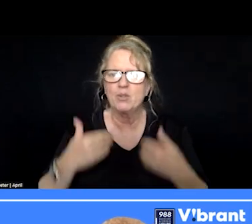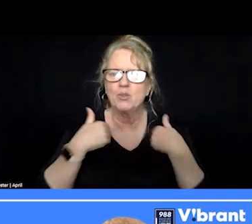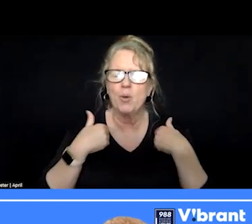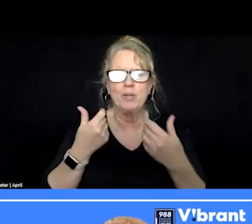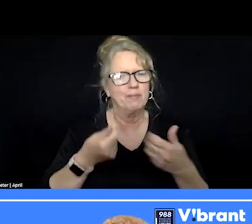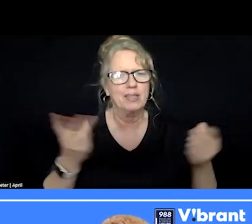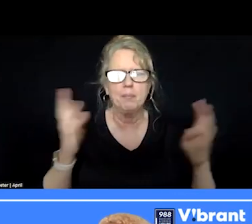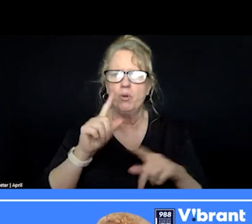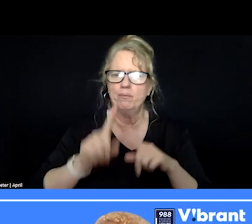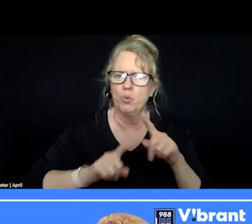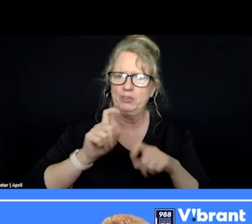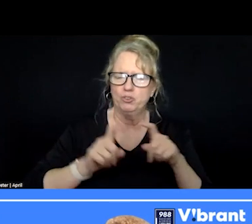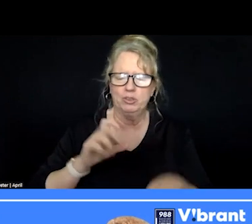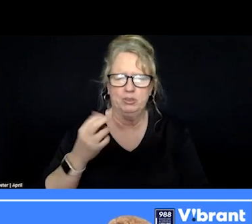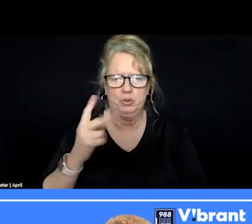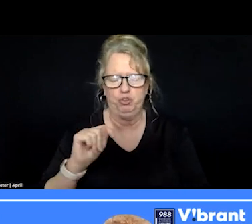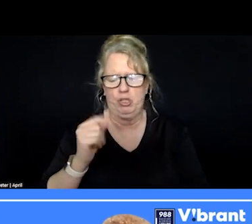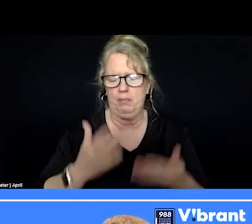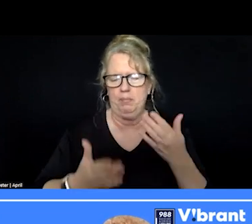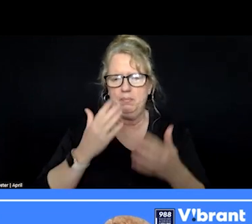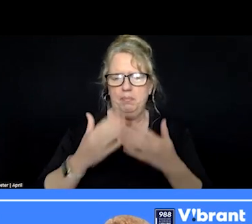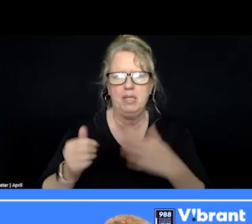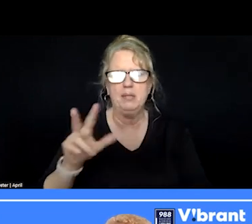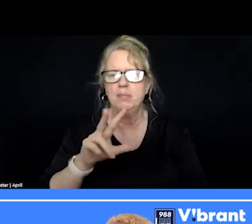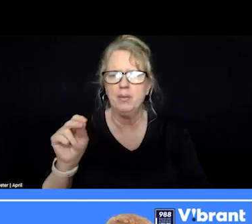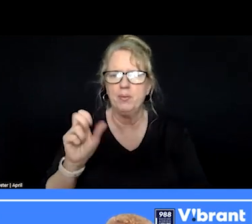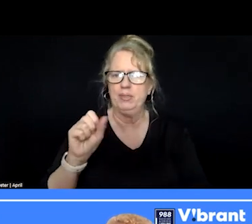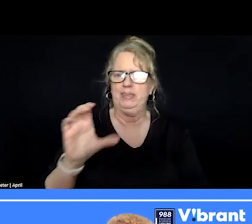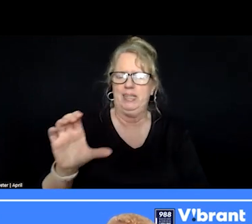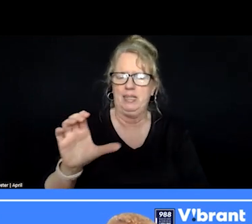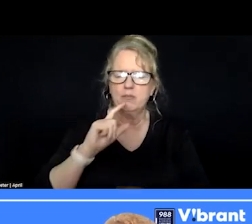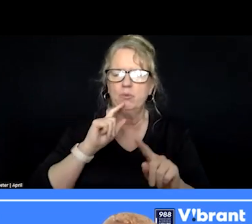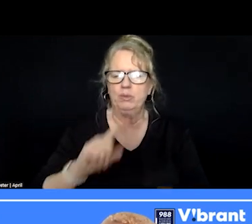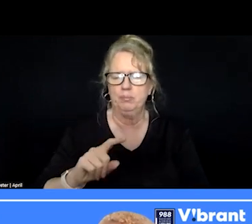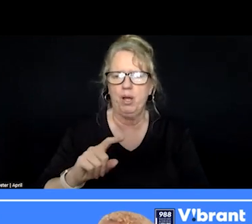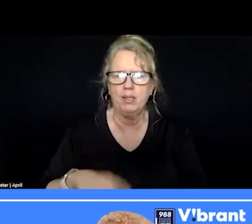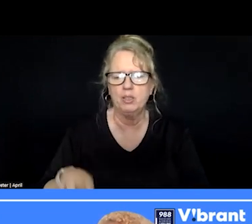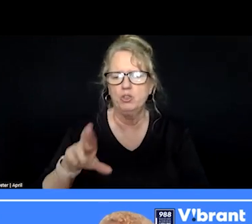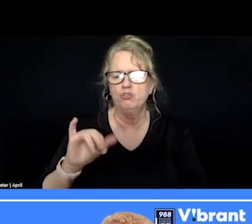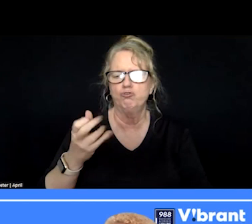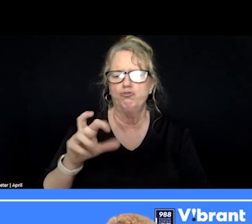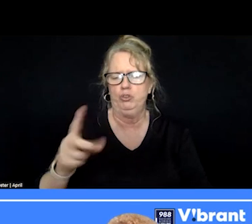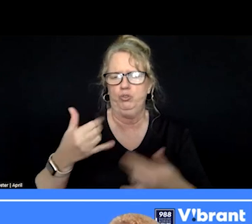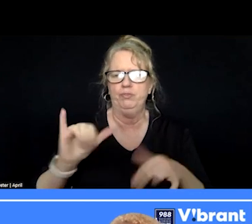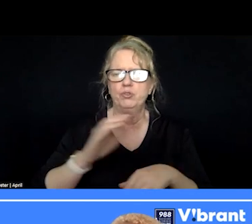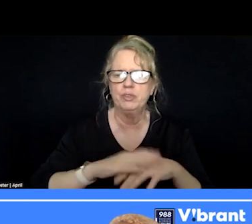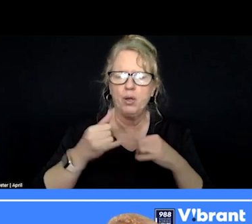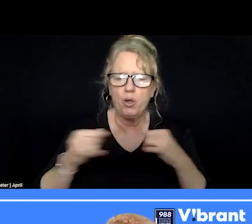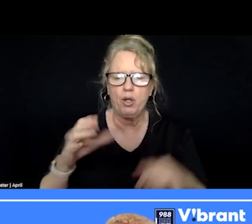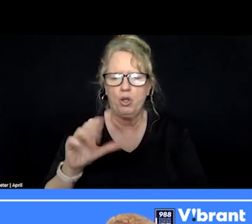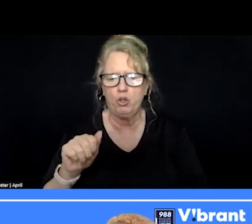MAYBE IF WE HAVE A 30 SECOND RESPONSE FROM RICHARD OR CARISSA.